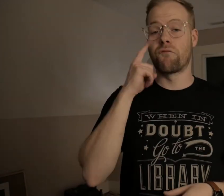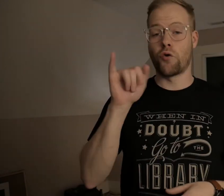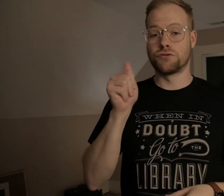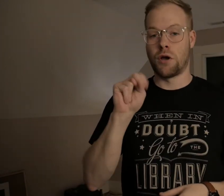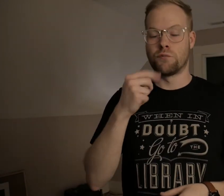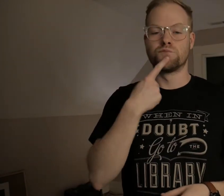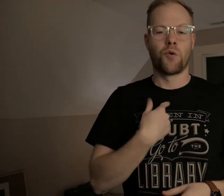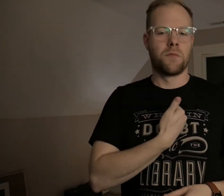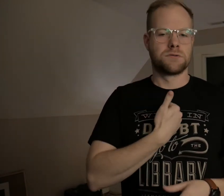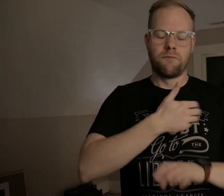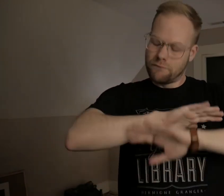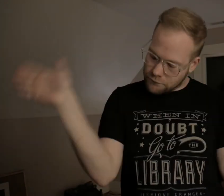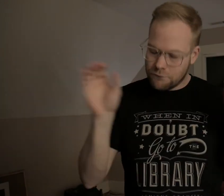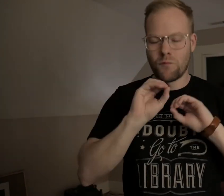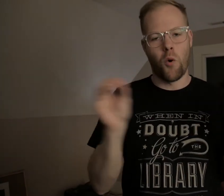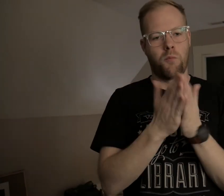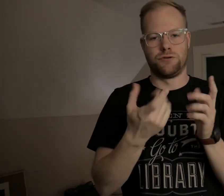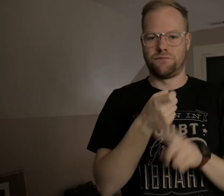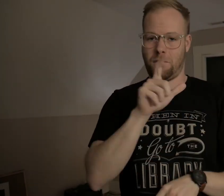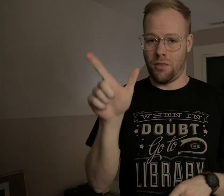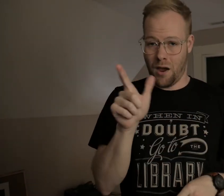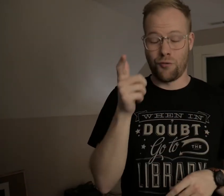For January, I told myself to not get any books from the library,